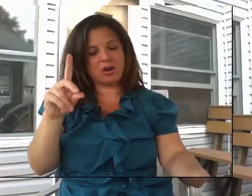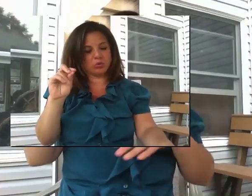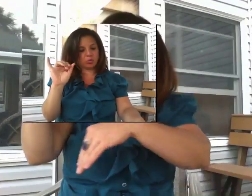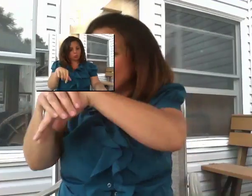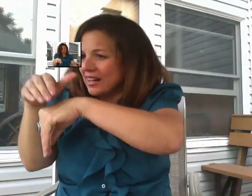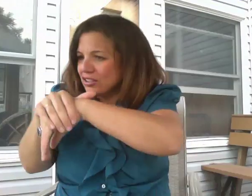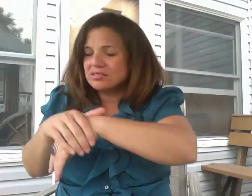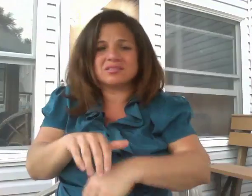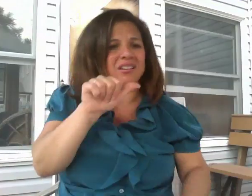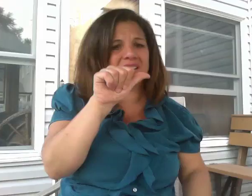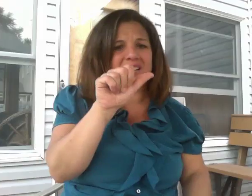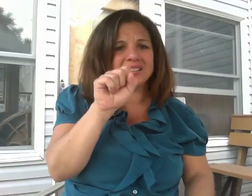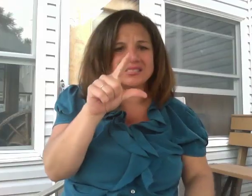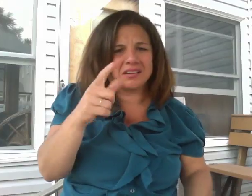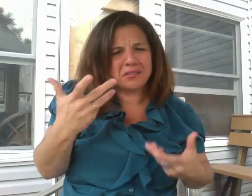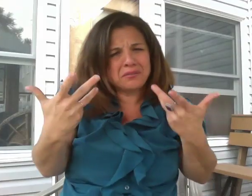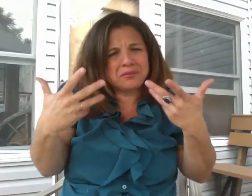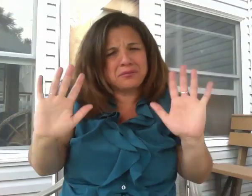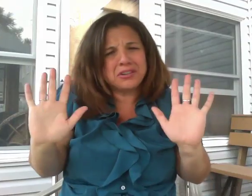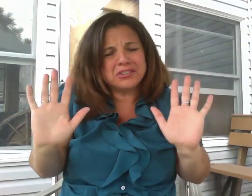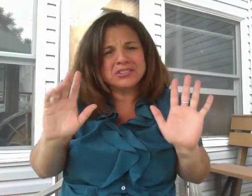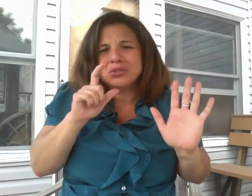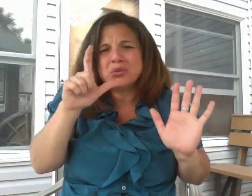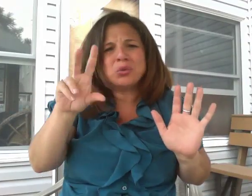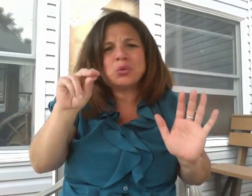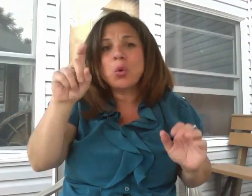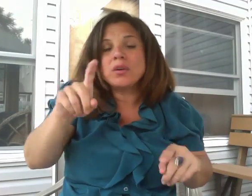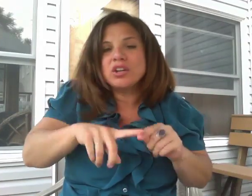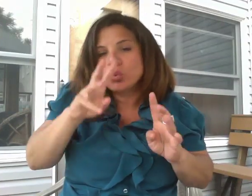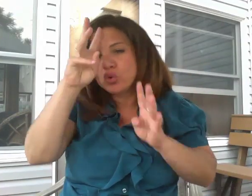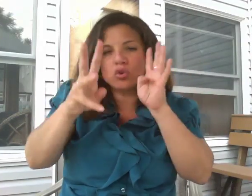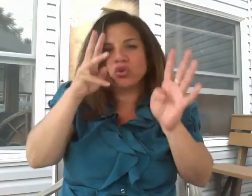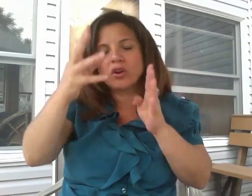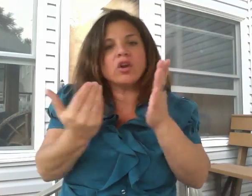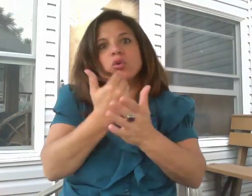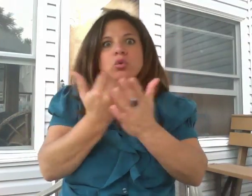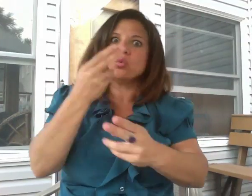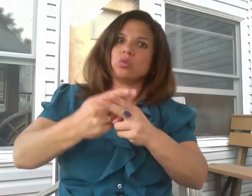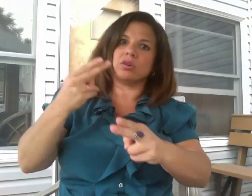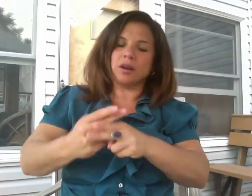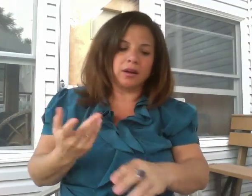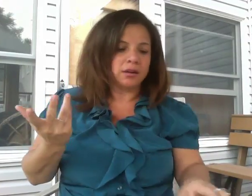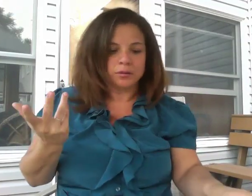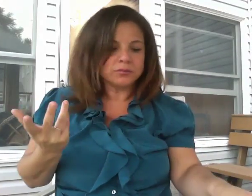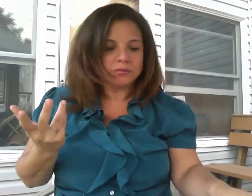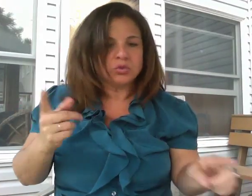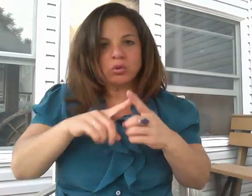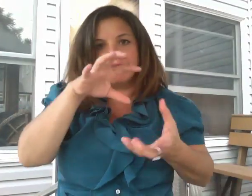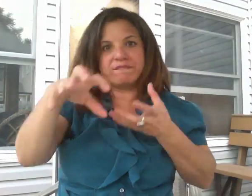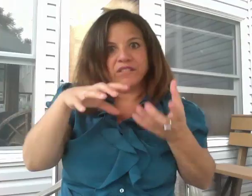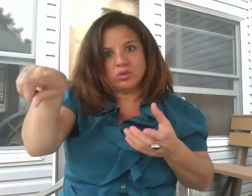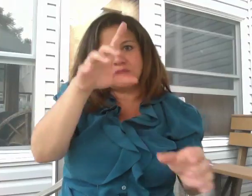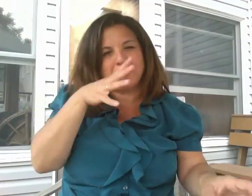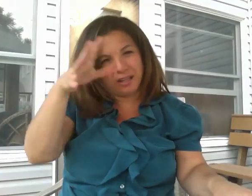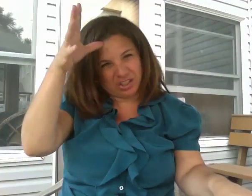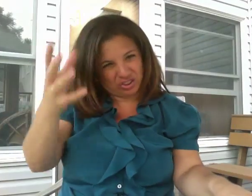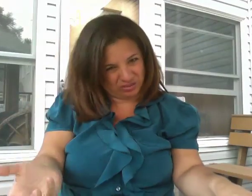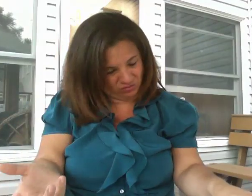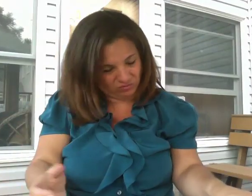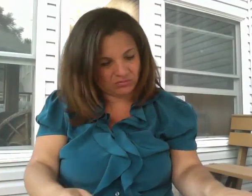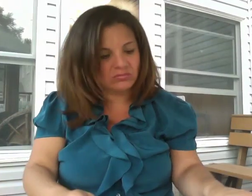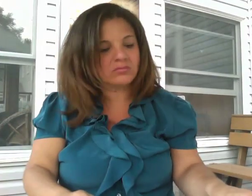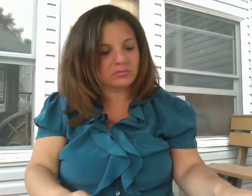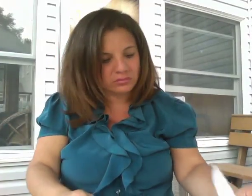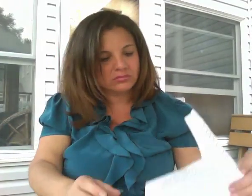We have English and ASL. It is there. No need to create new name. This is a tactic to confuse the parents (of Deaf children).